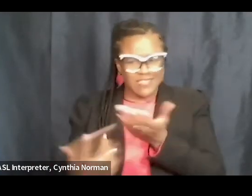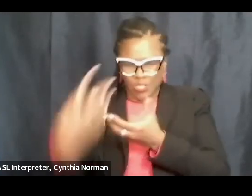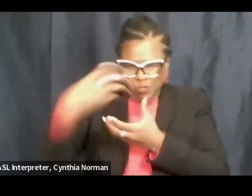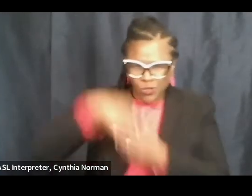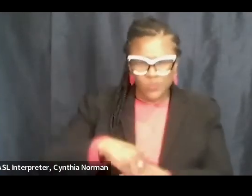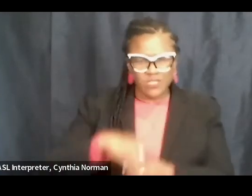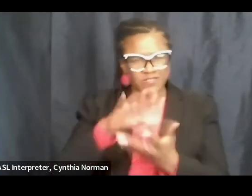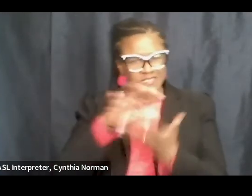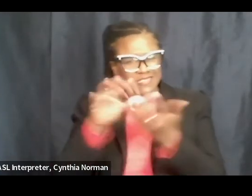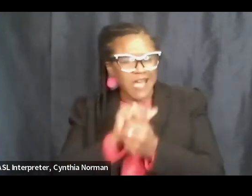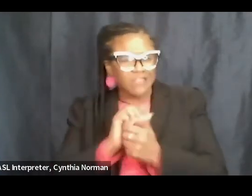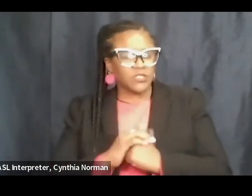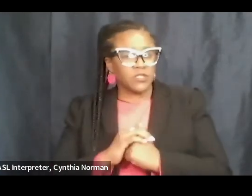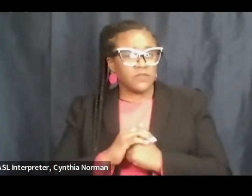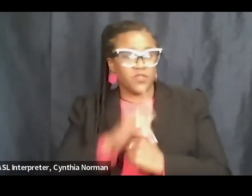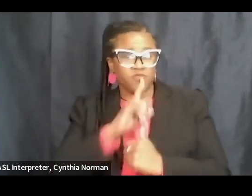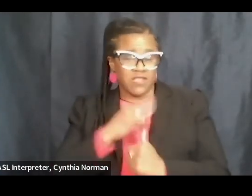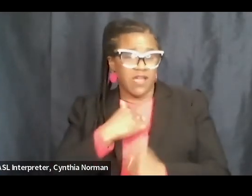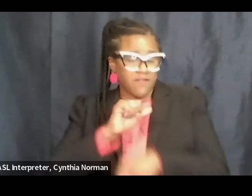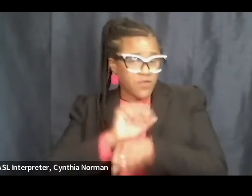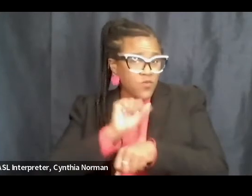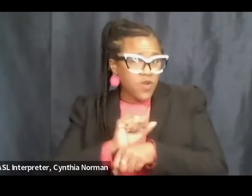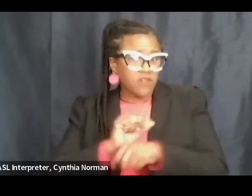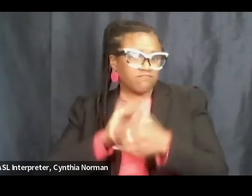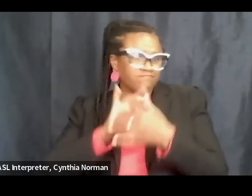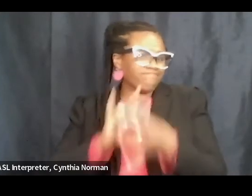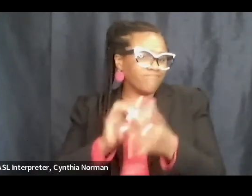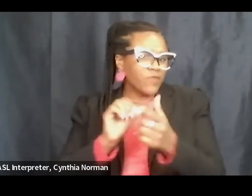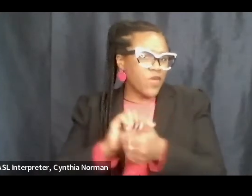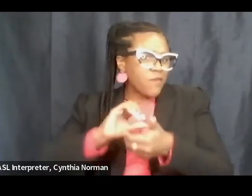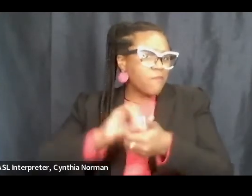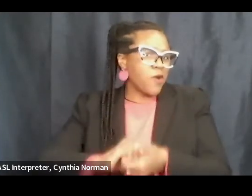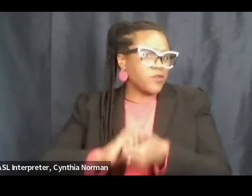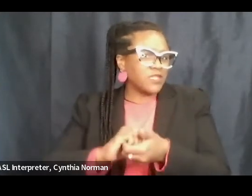I have to say I've worked closely with The Partnership for several years, and I really do commend them for their work to make people